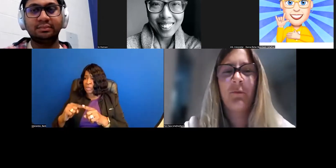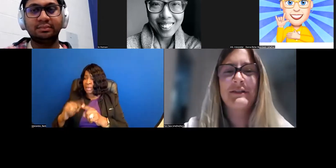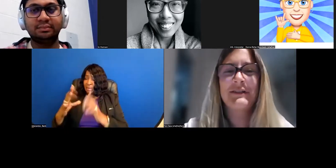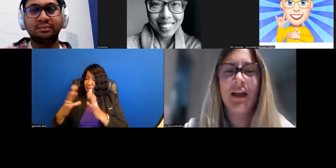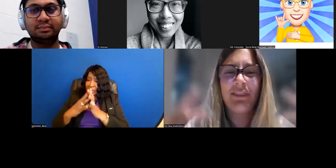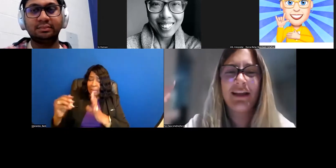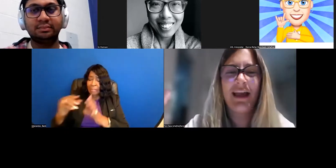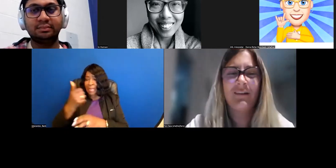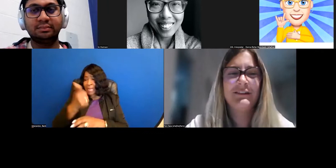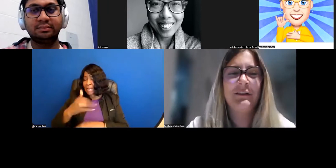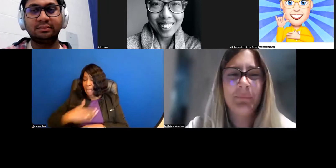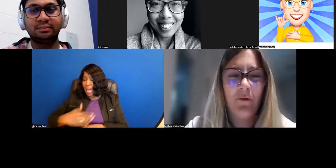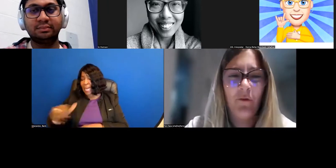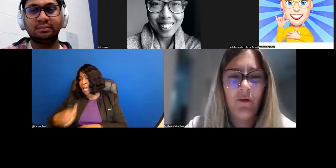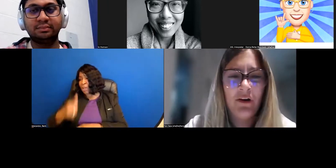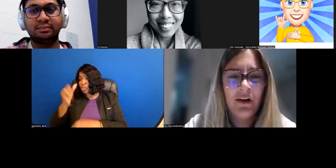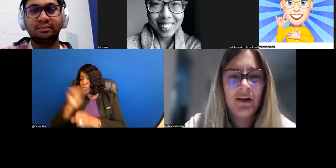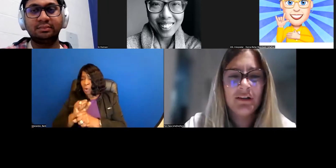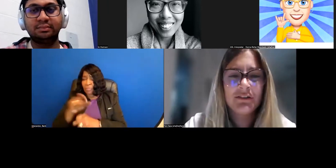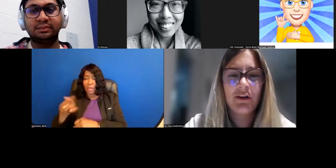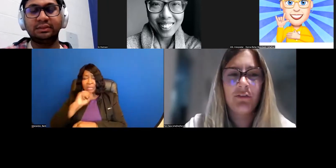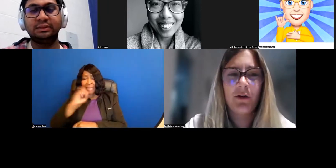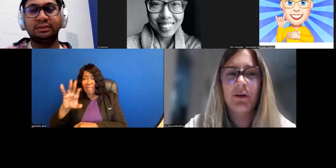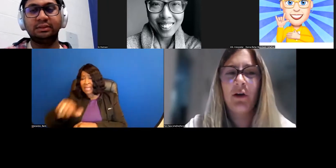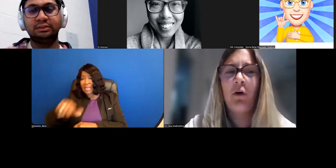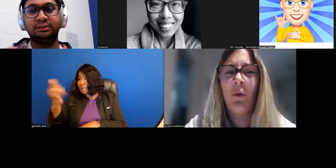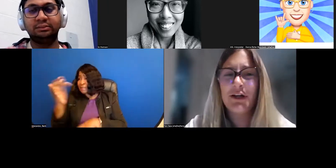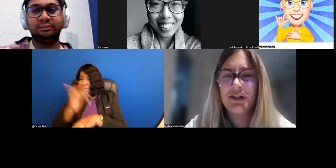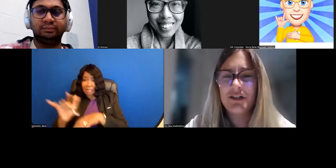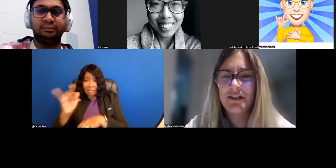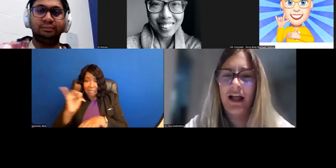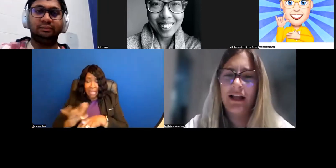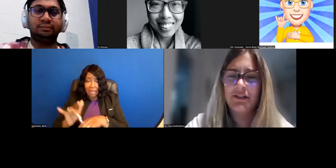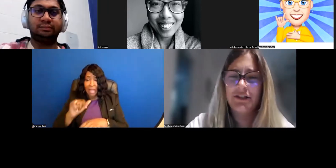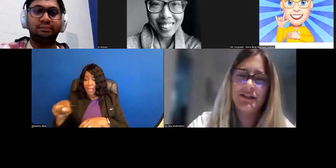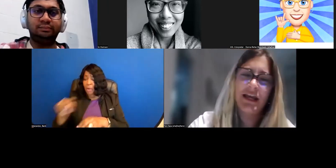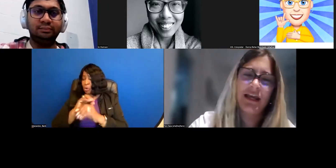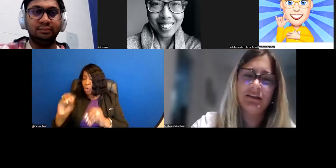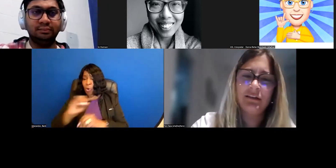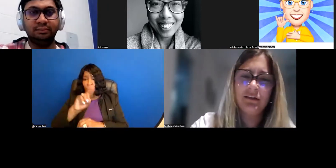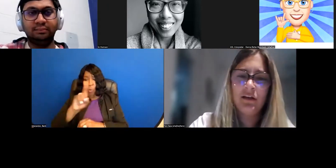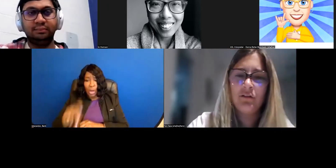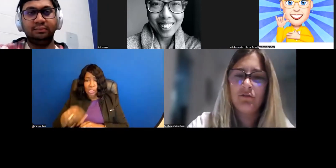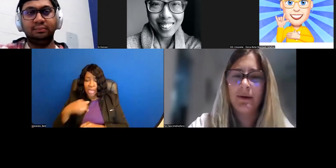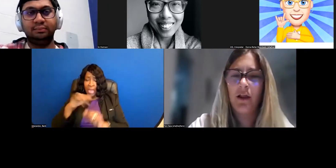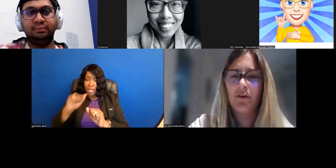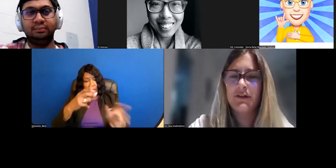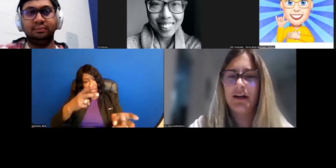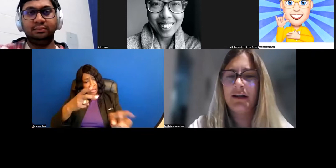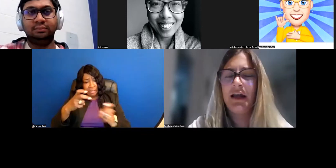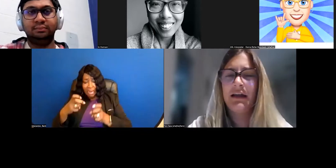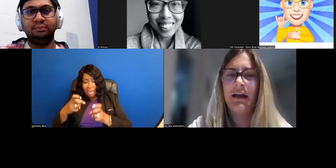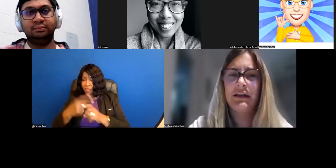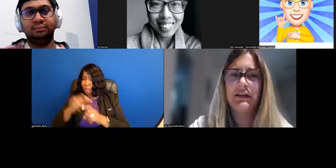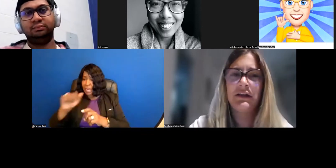There was nothing else to mirror. So there were no questions that I can just take from another study